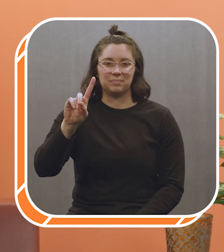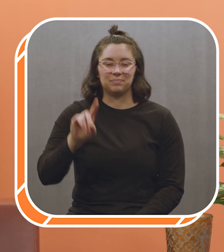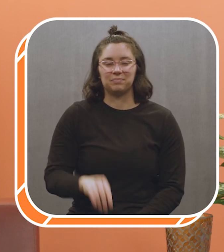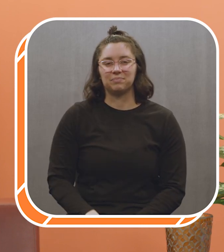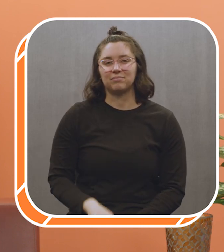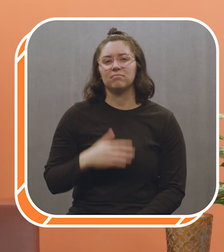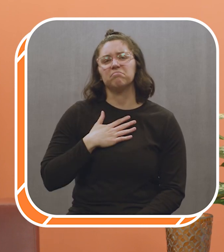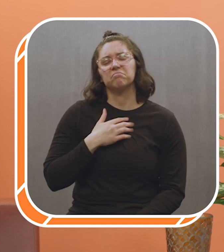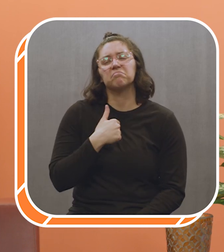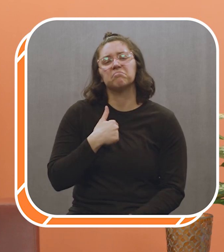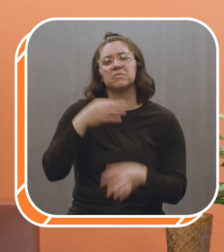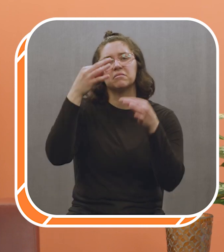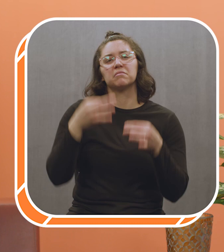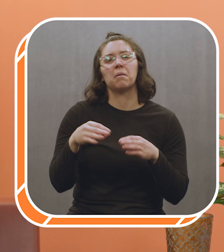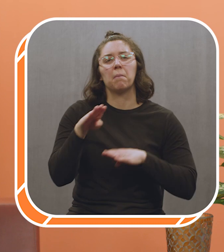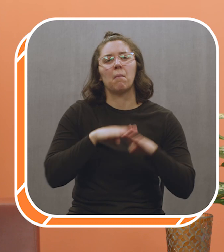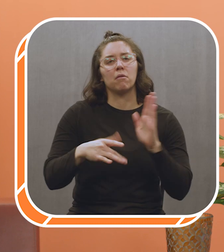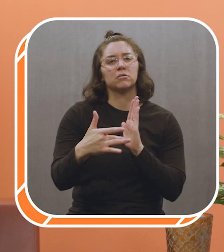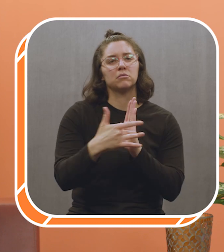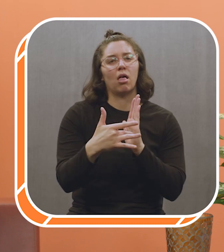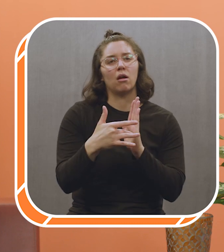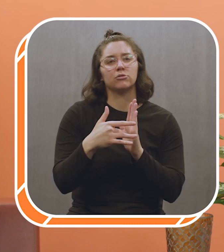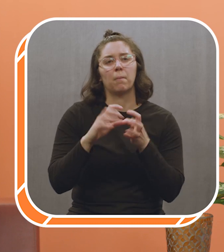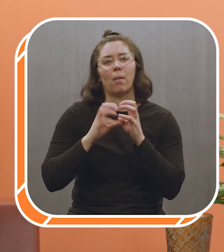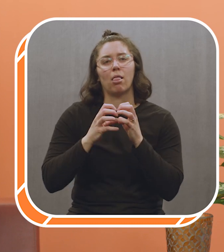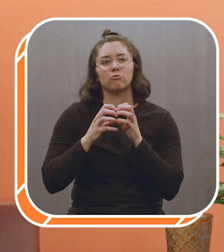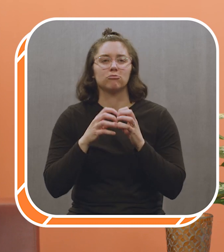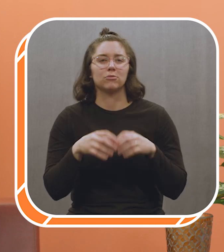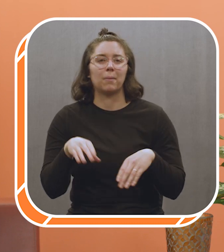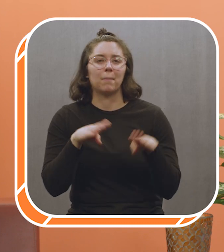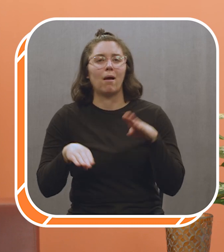And I decided to do biotechnology and molecular bioscience